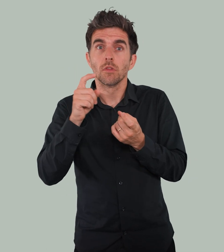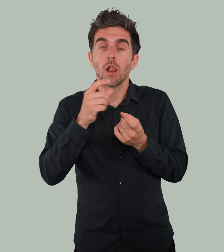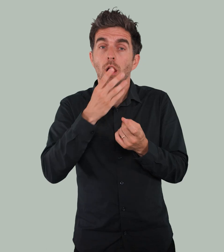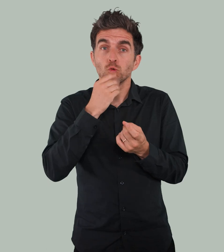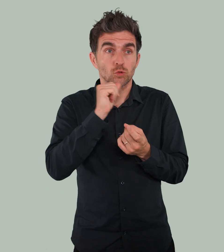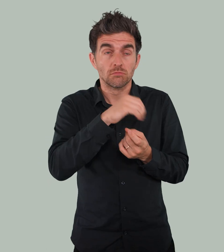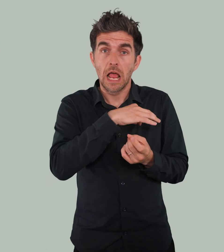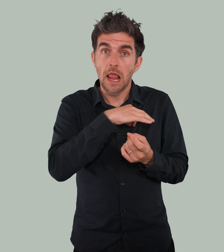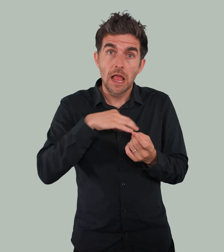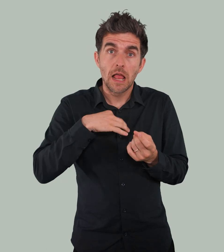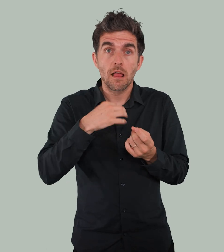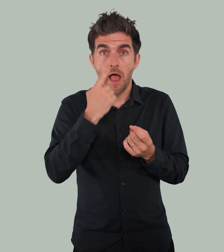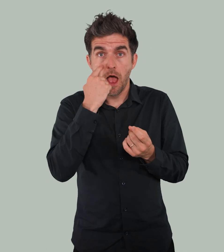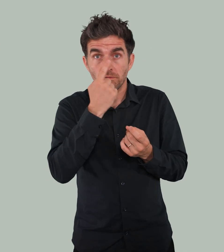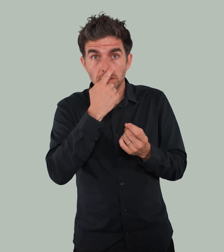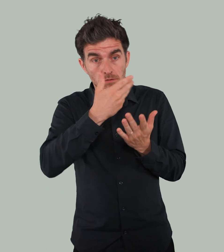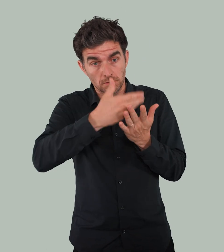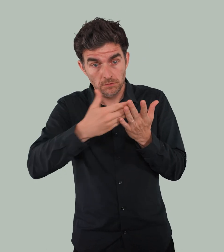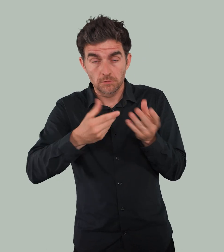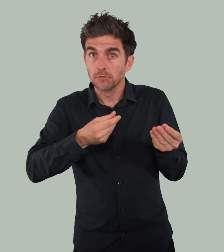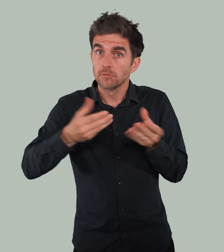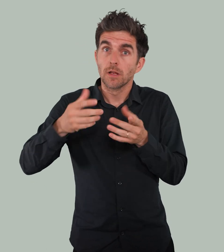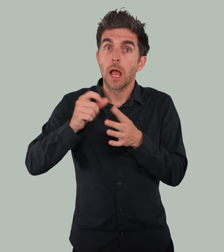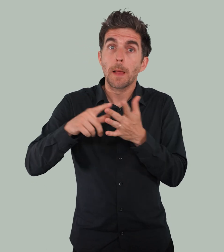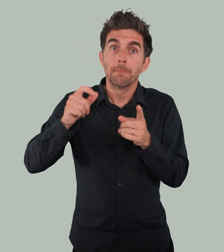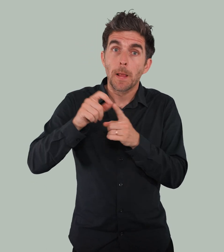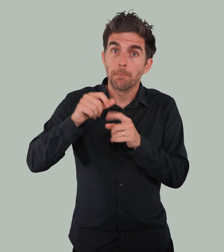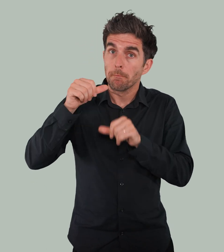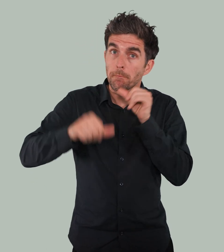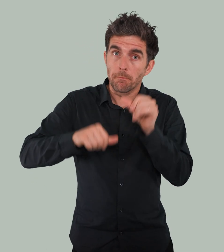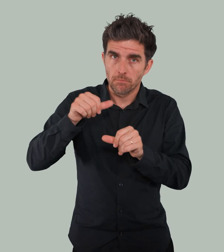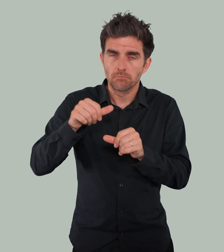use of clinical evidence within the PIP process.